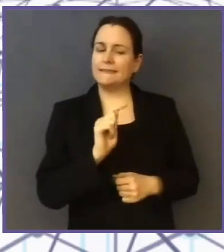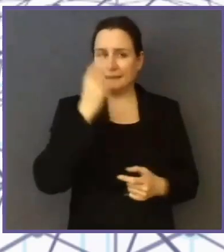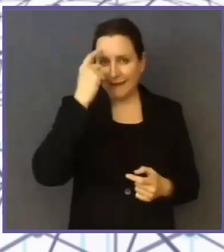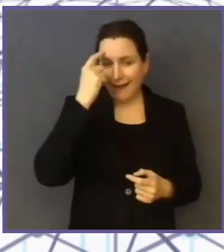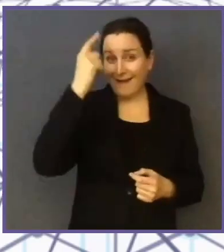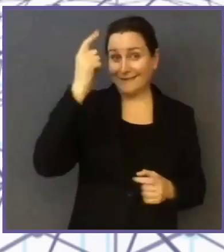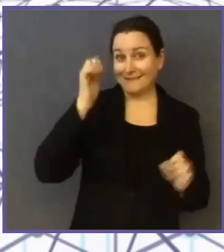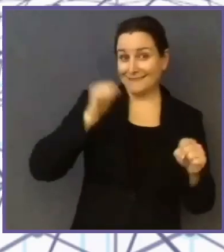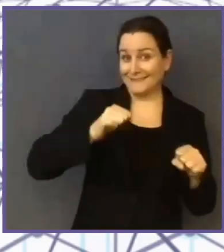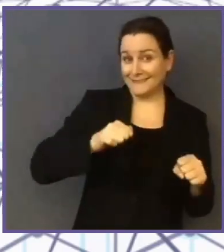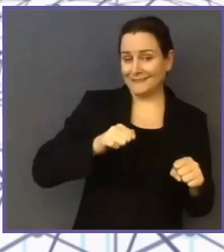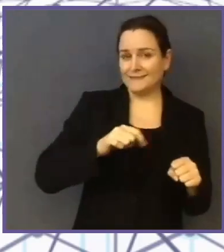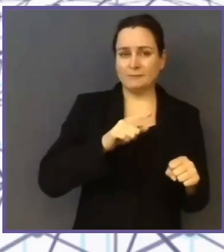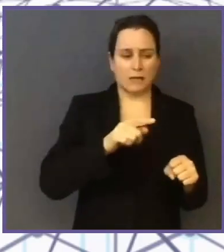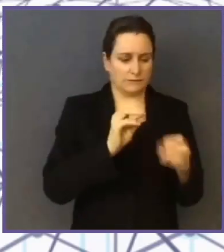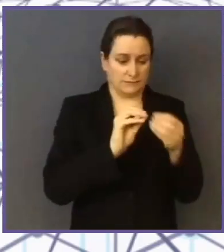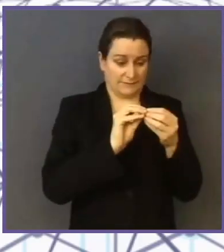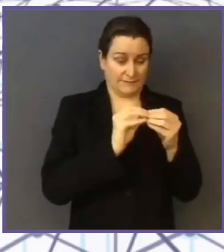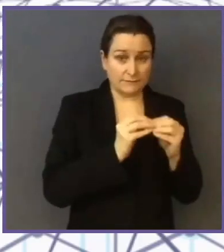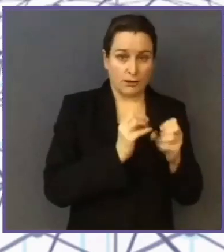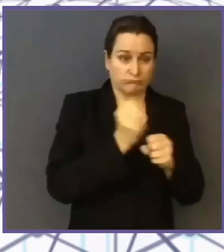than the starting block and being matured with further funding.